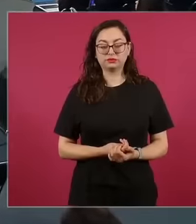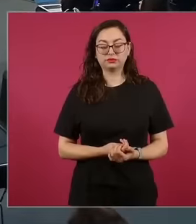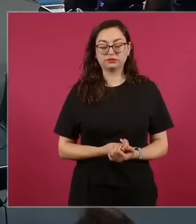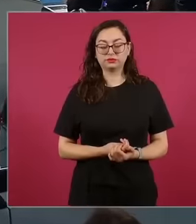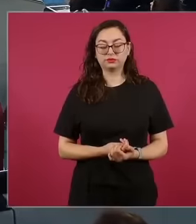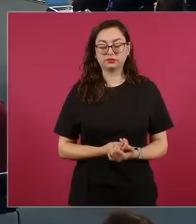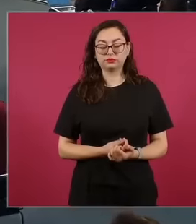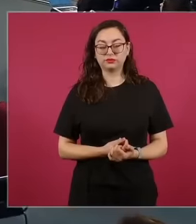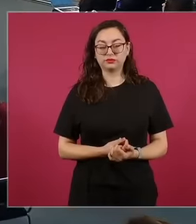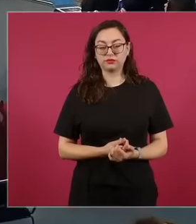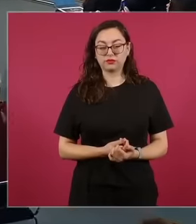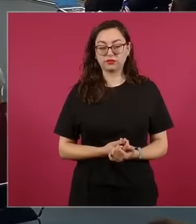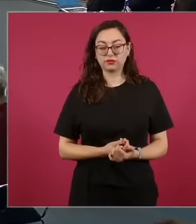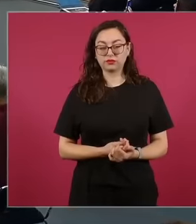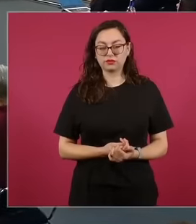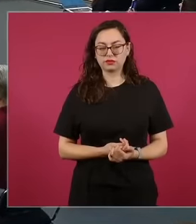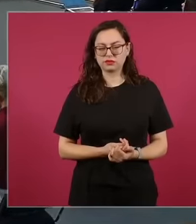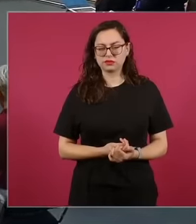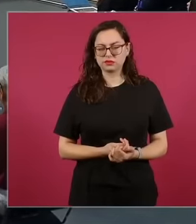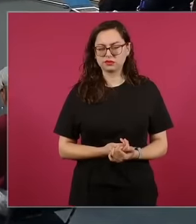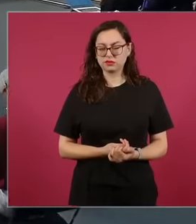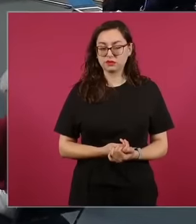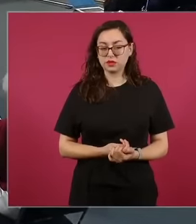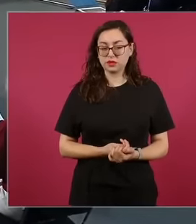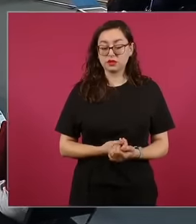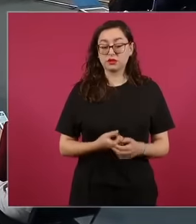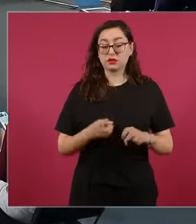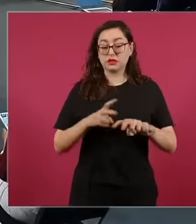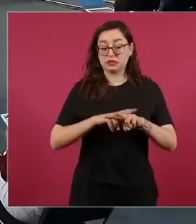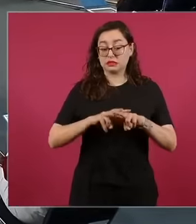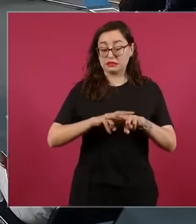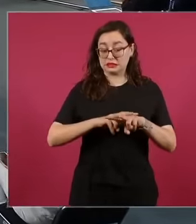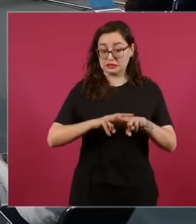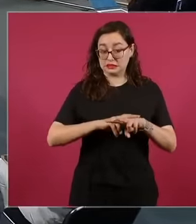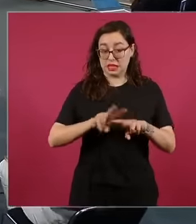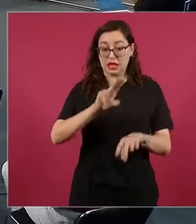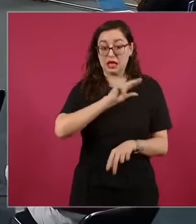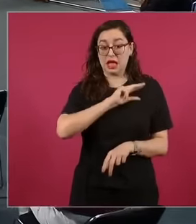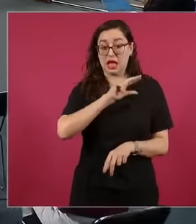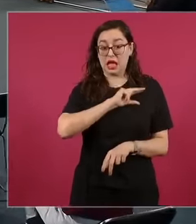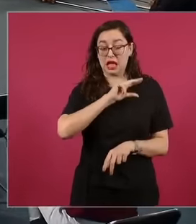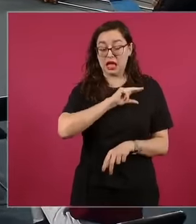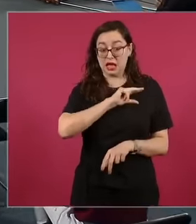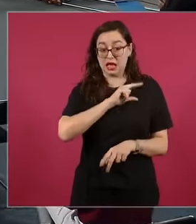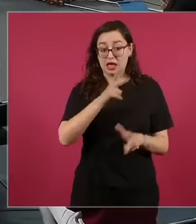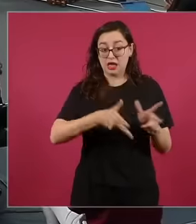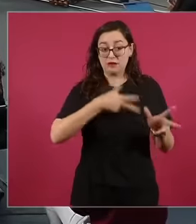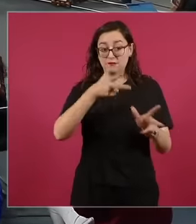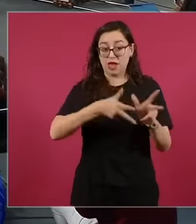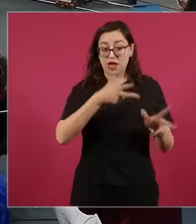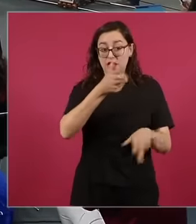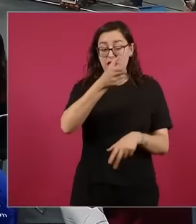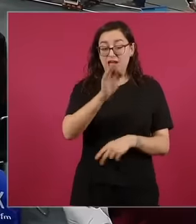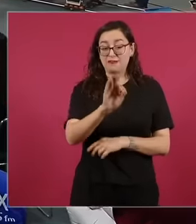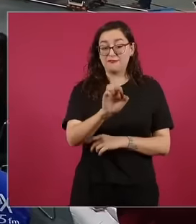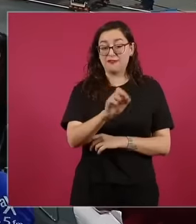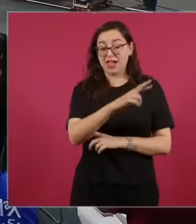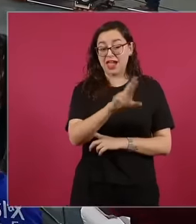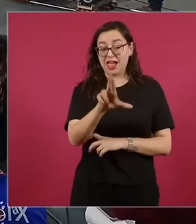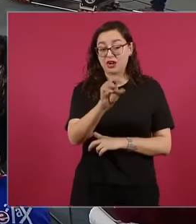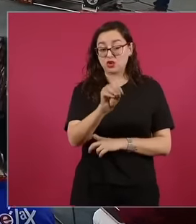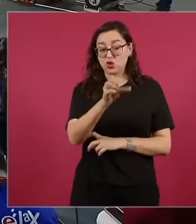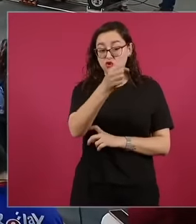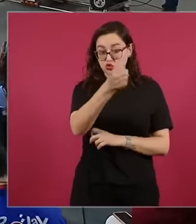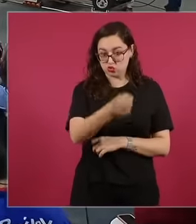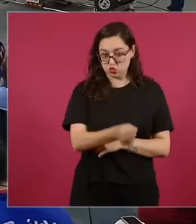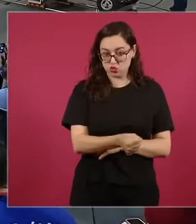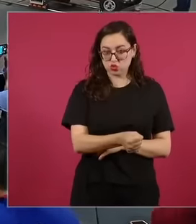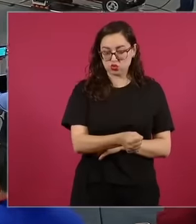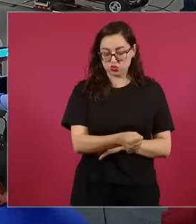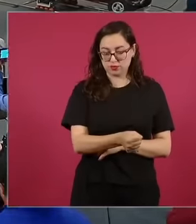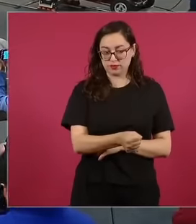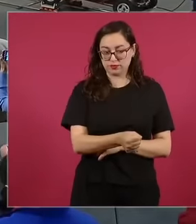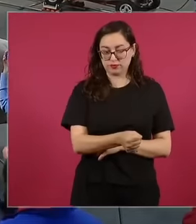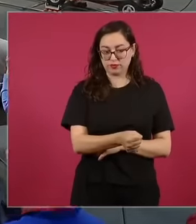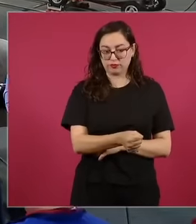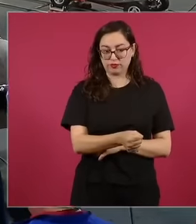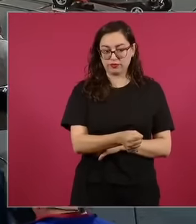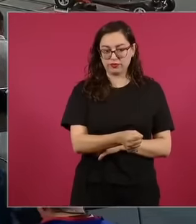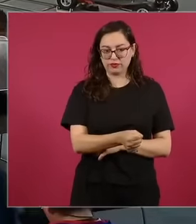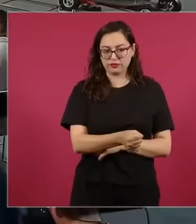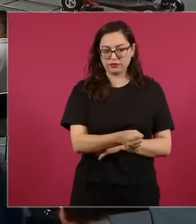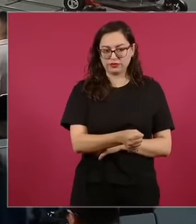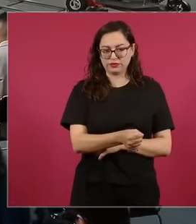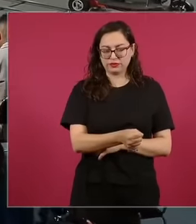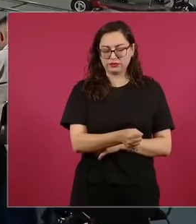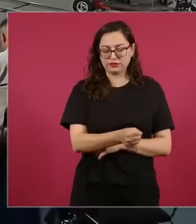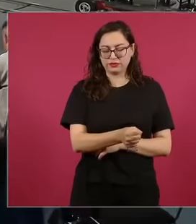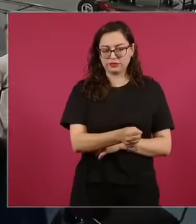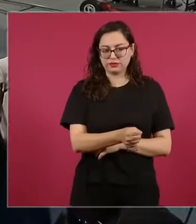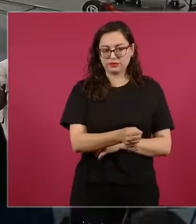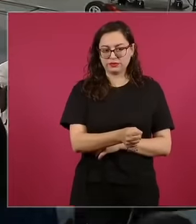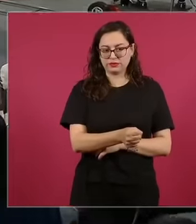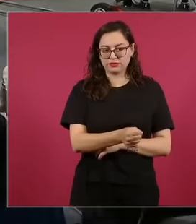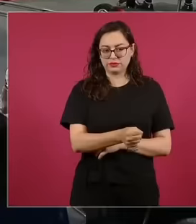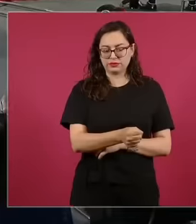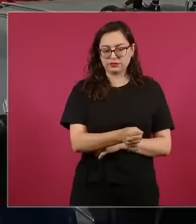that Ferrosur had concessions this is how it is also called ferrosur Ah